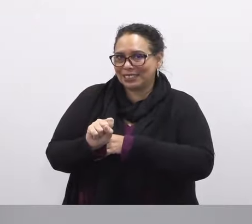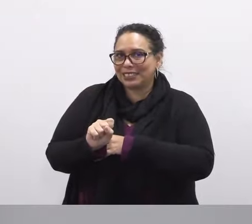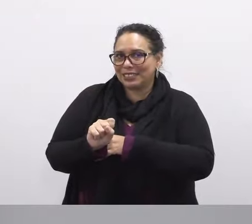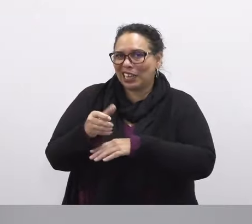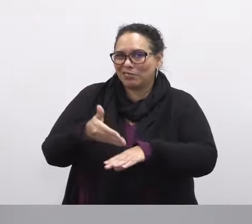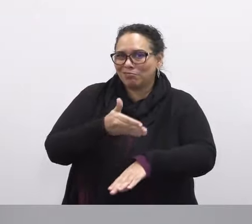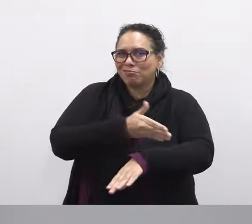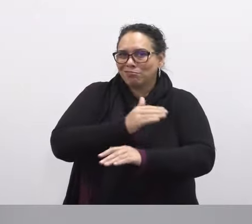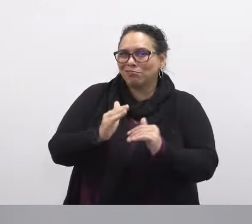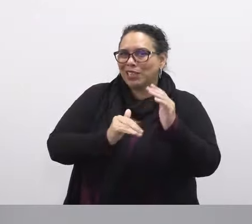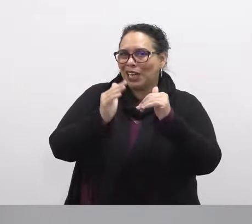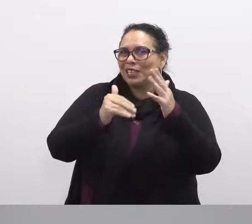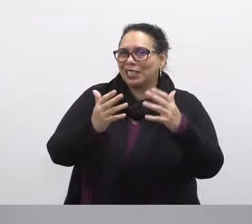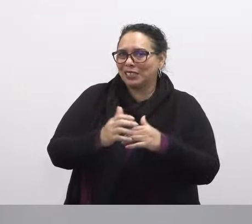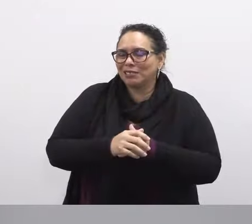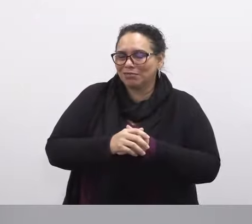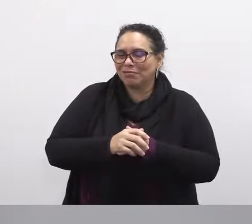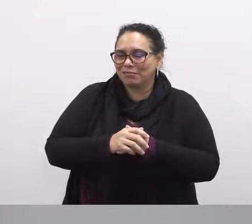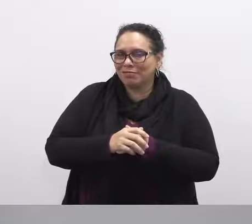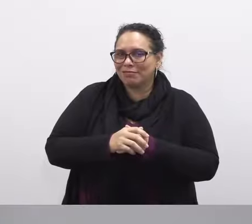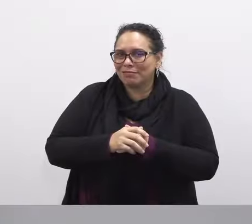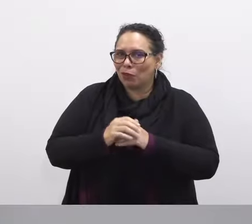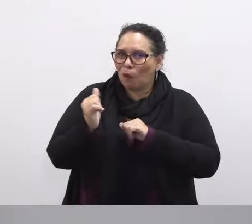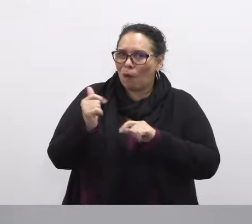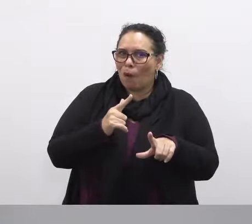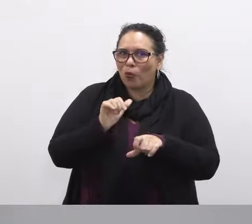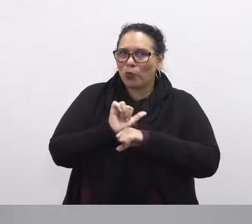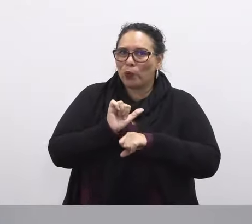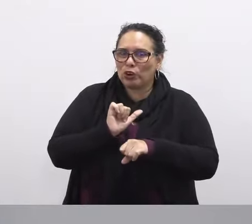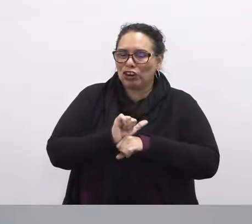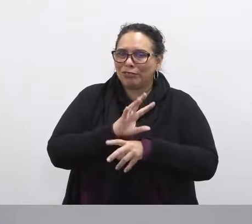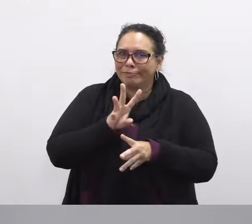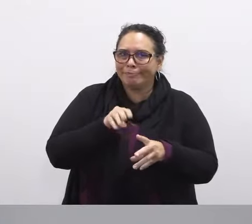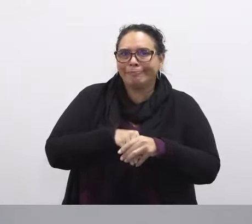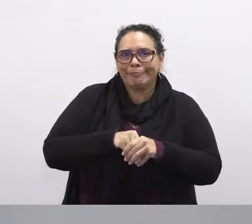that goes into maximizing our educational efforts